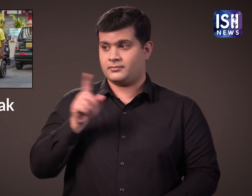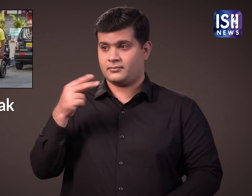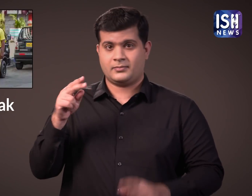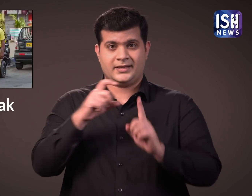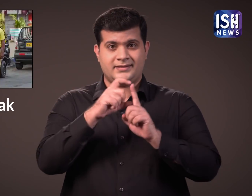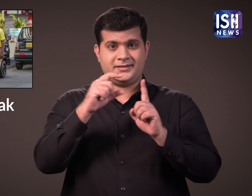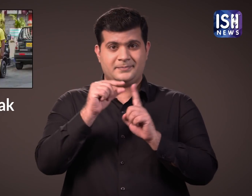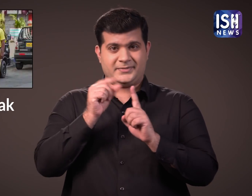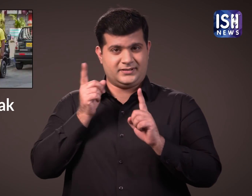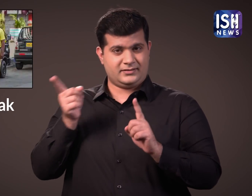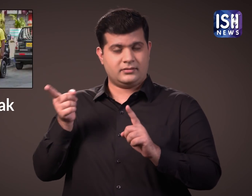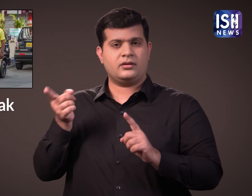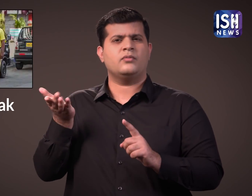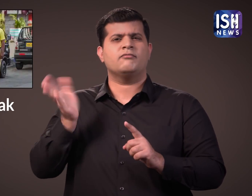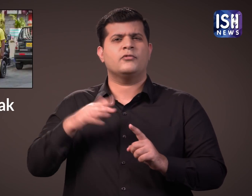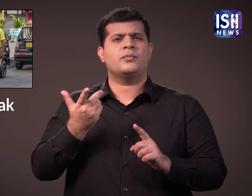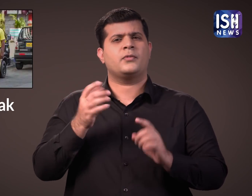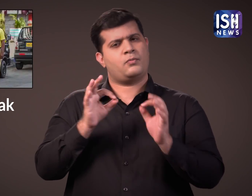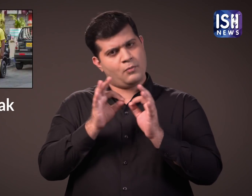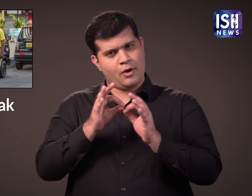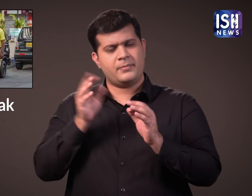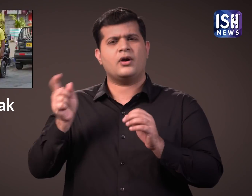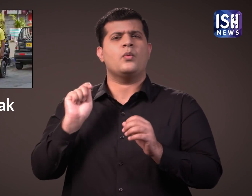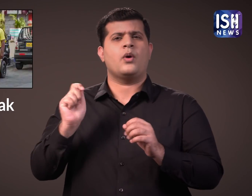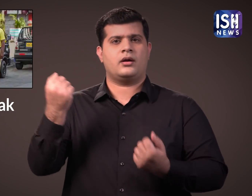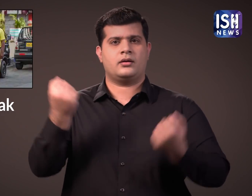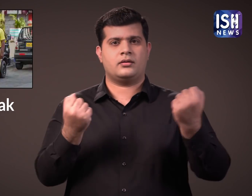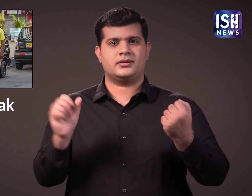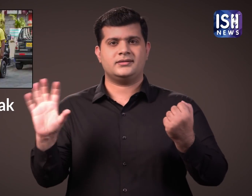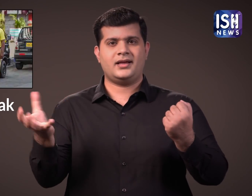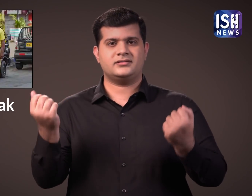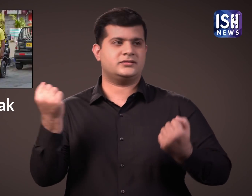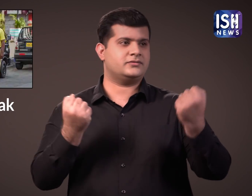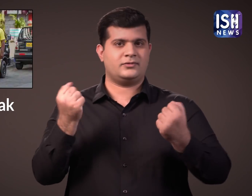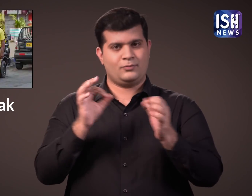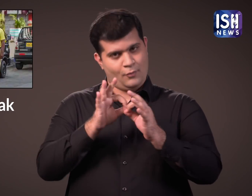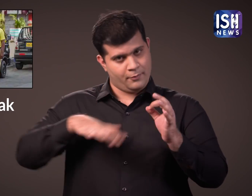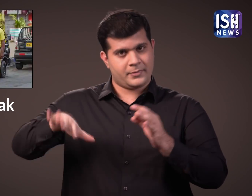Deepak Pathak is a taxi driver from Mumbai.